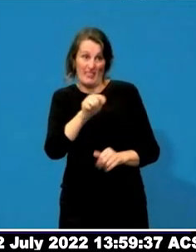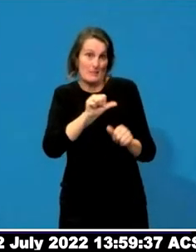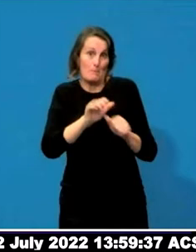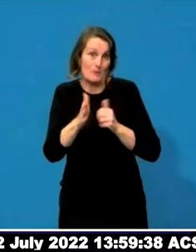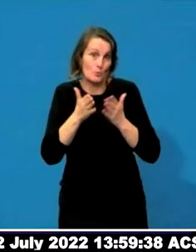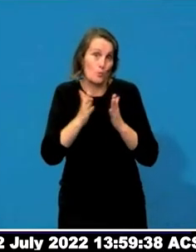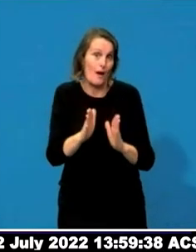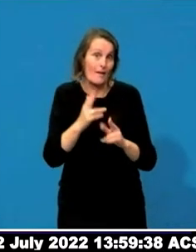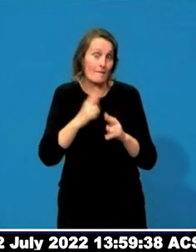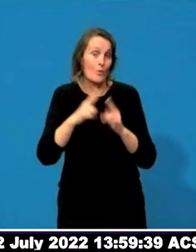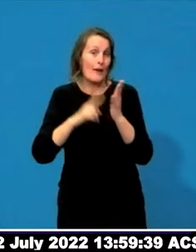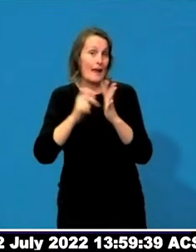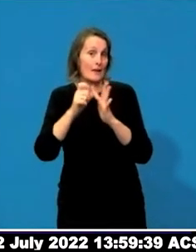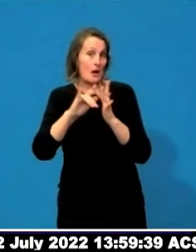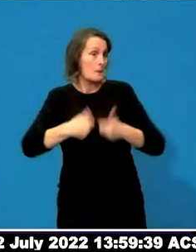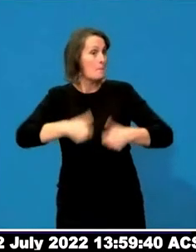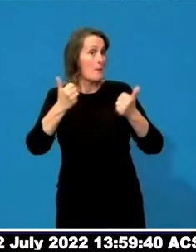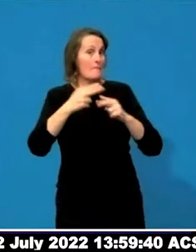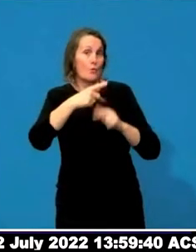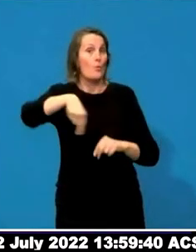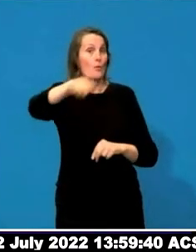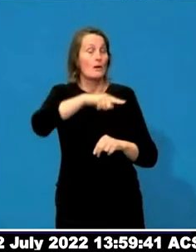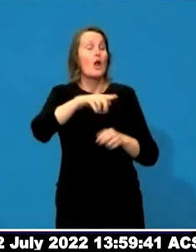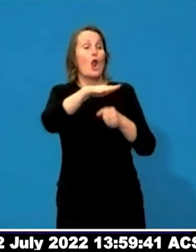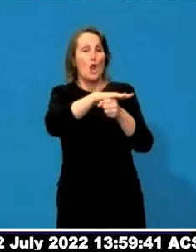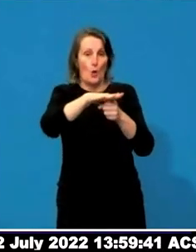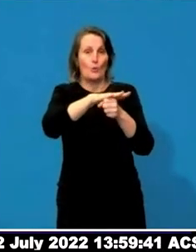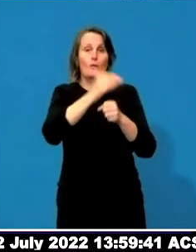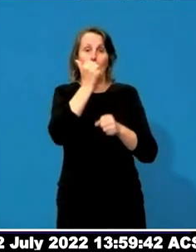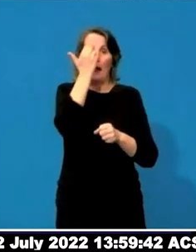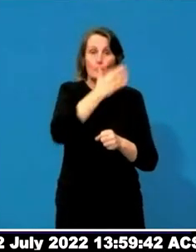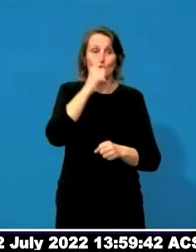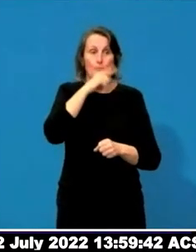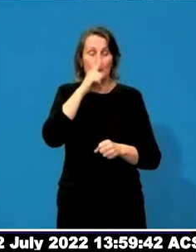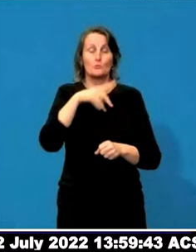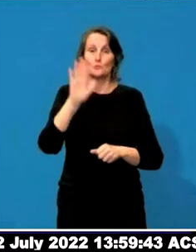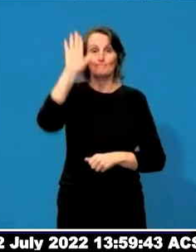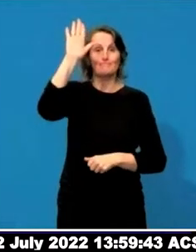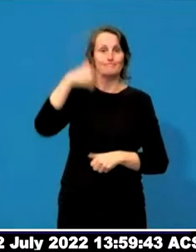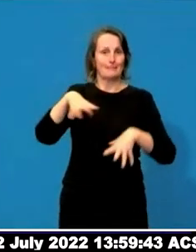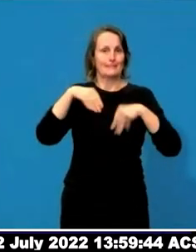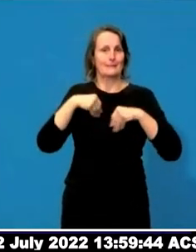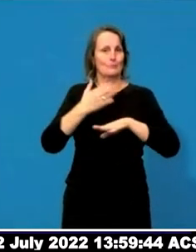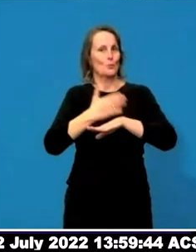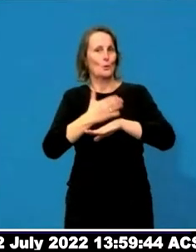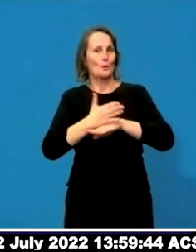for the NDIS to work, for local Aboriginal people to take up the jobs that become available through the NDIS